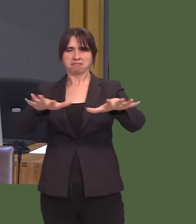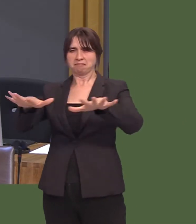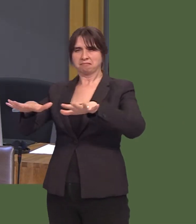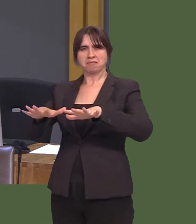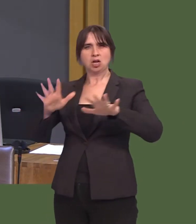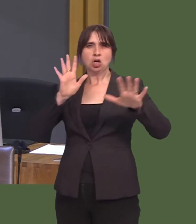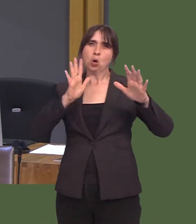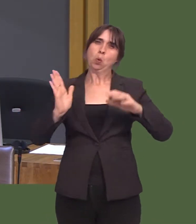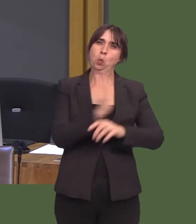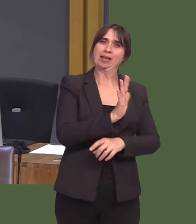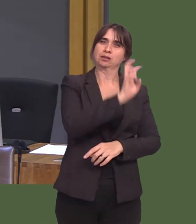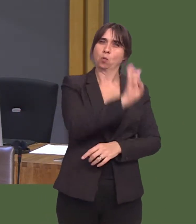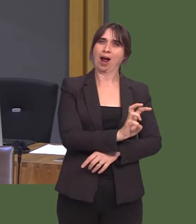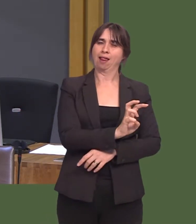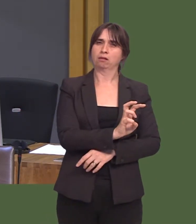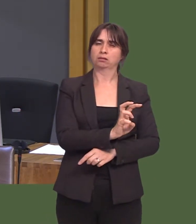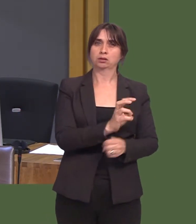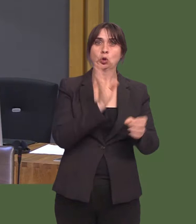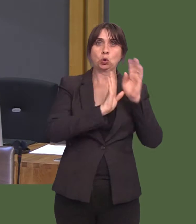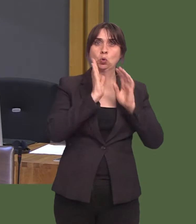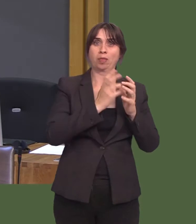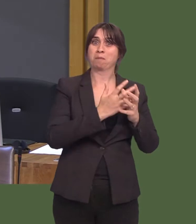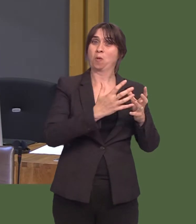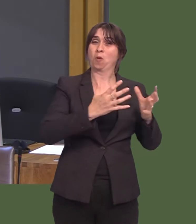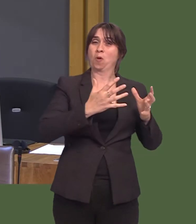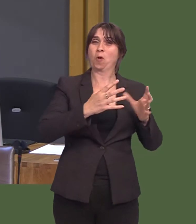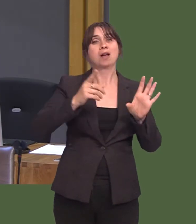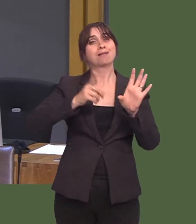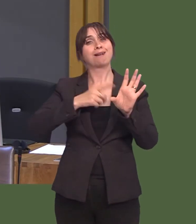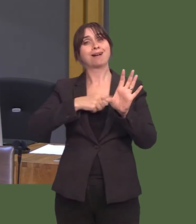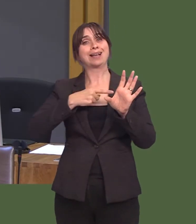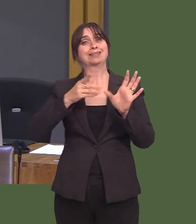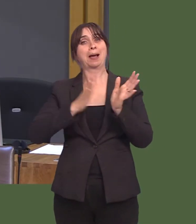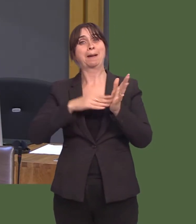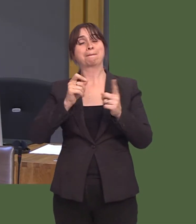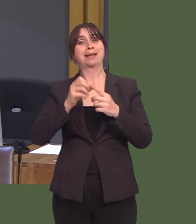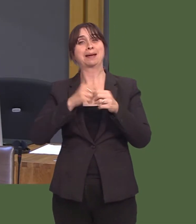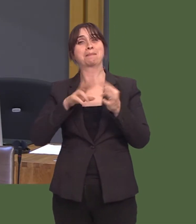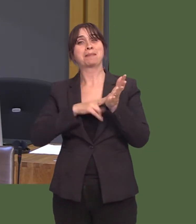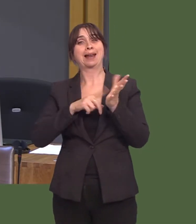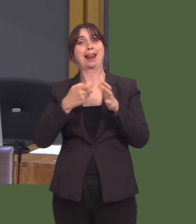Iím particularly pleased that the youngest Member of Parliament, Ben Lake, is a Member for Plaid Cymru in Ceredigion.